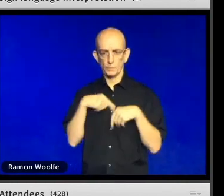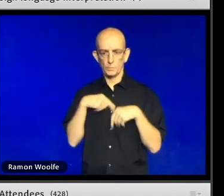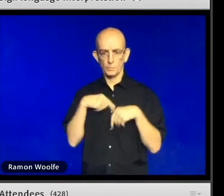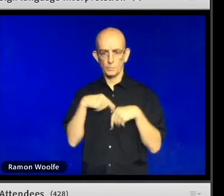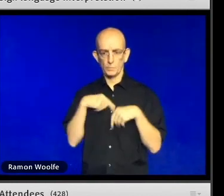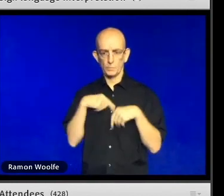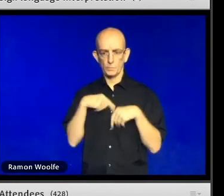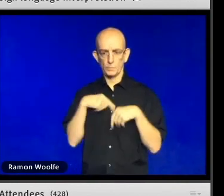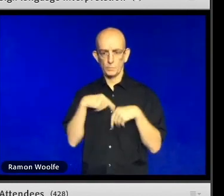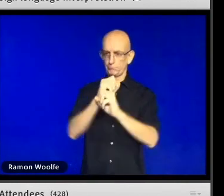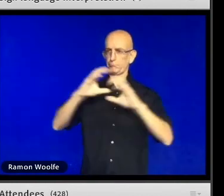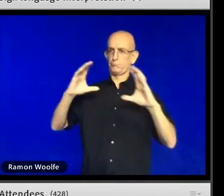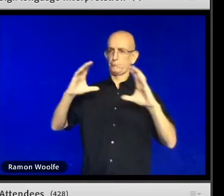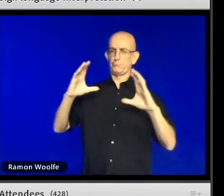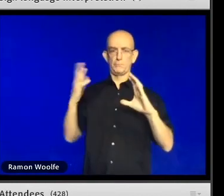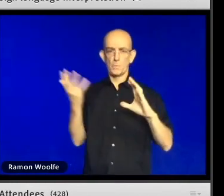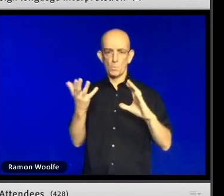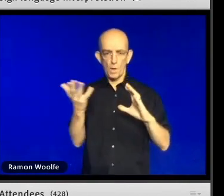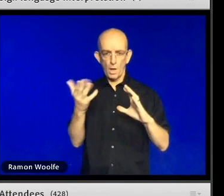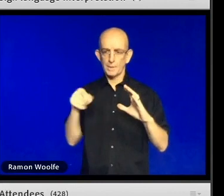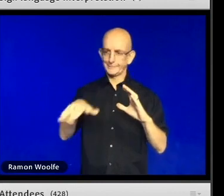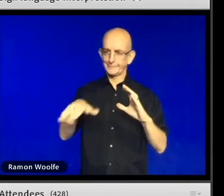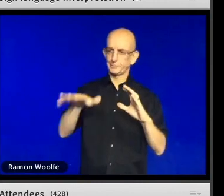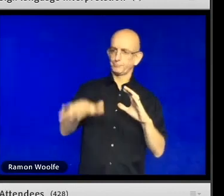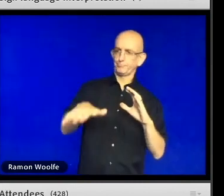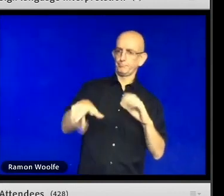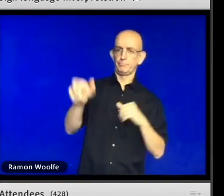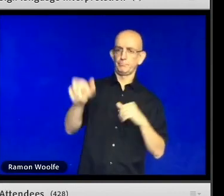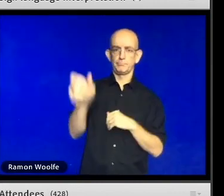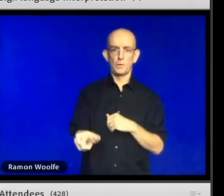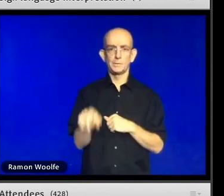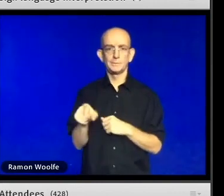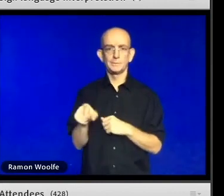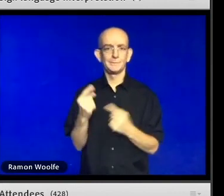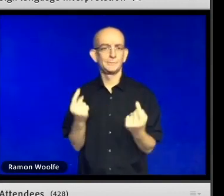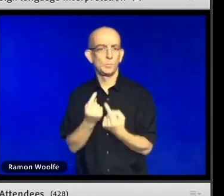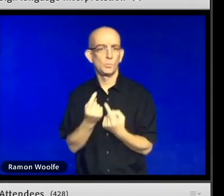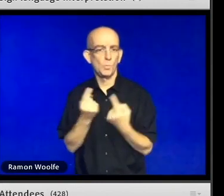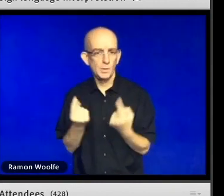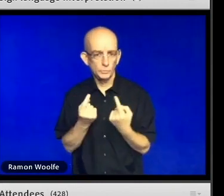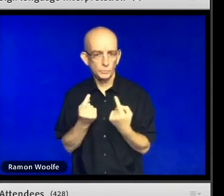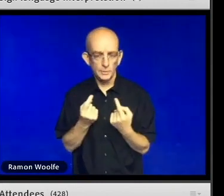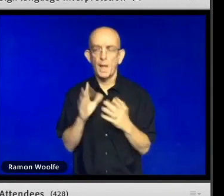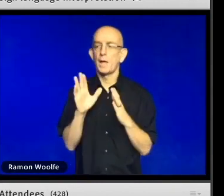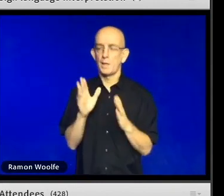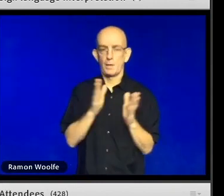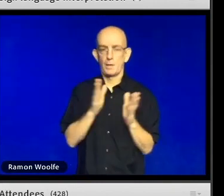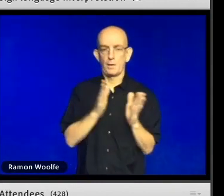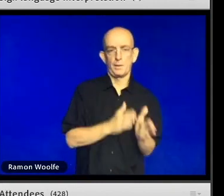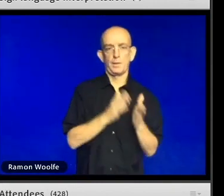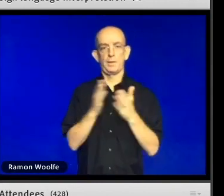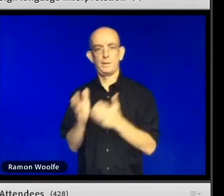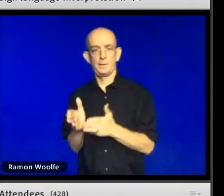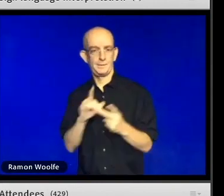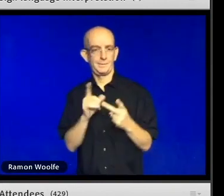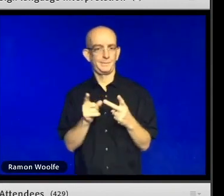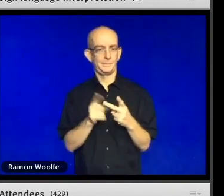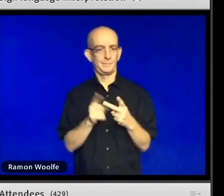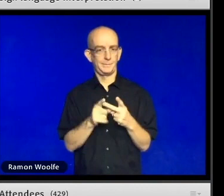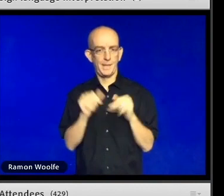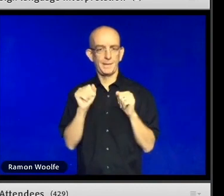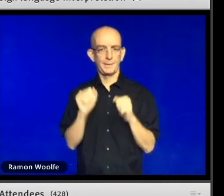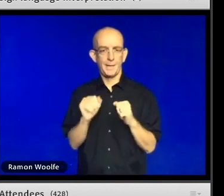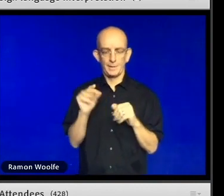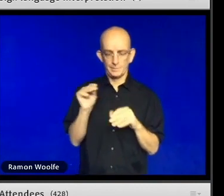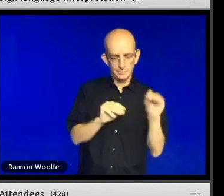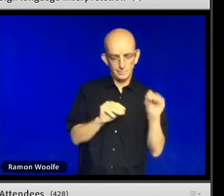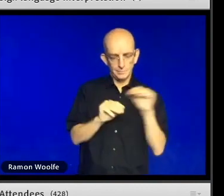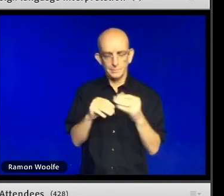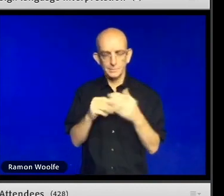for different consultants, humanitarian inclusion, co mix and RIADIS. Then we have the other